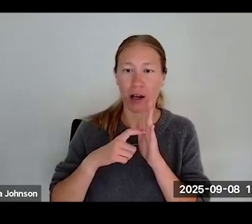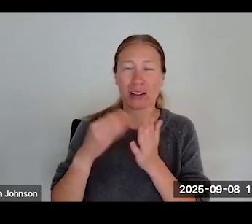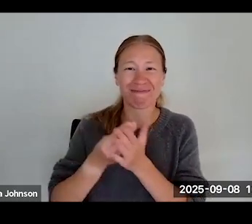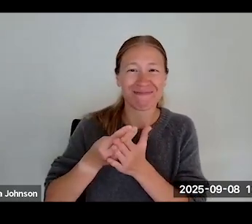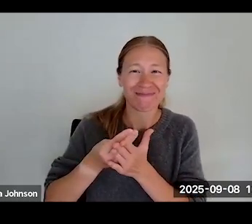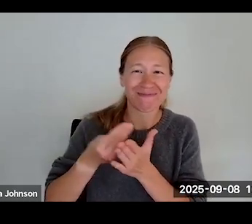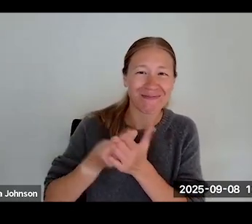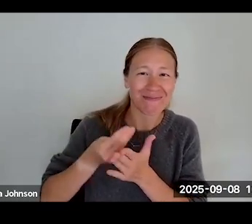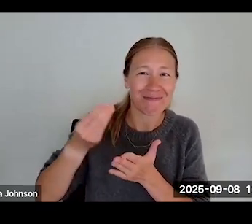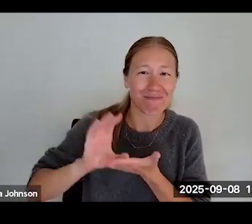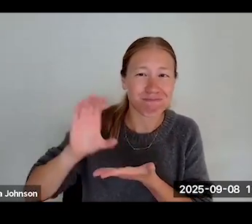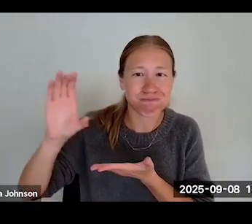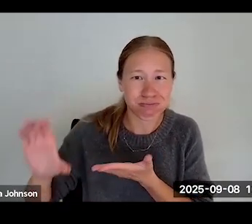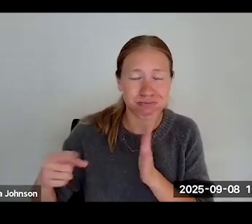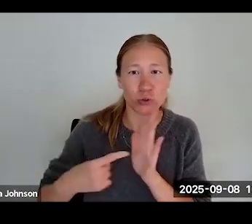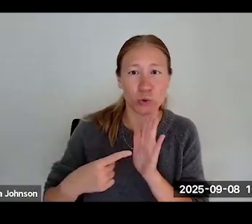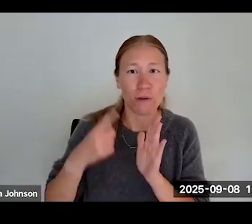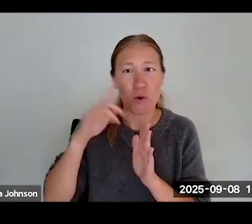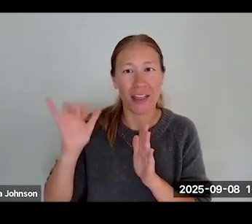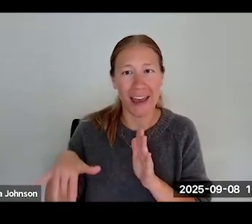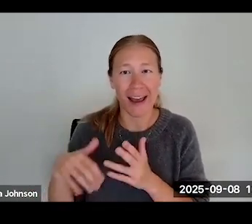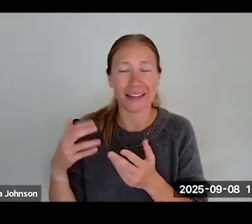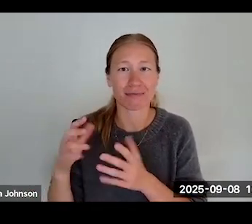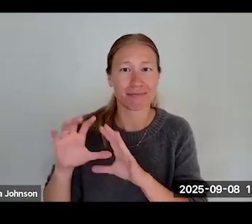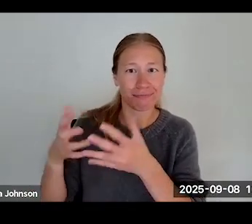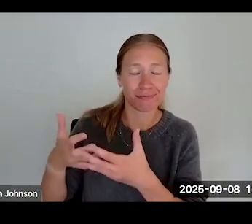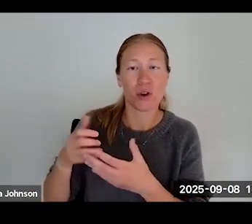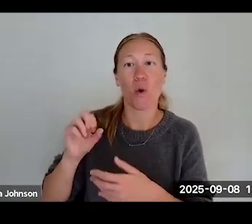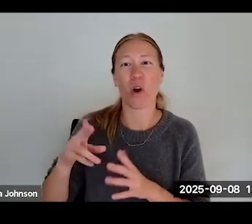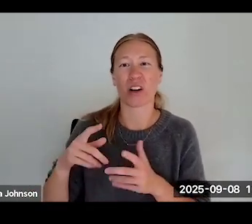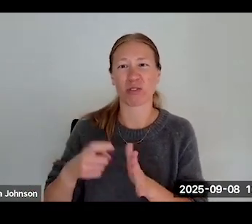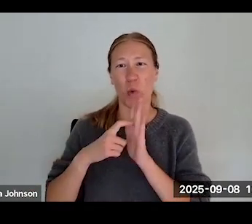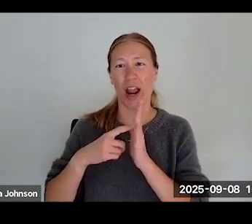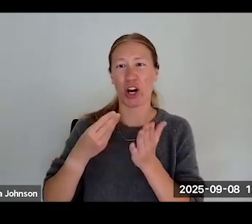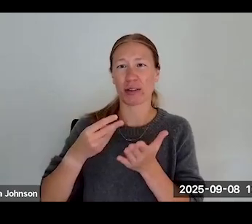to the overall resources of the entity or be unduly burdensome on unit operations